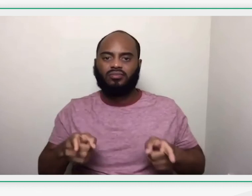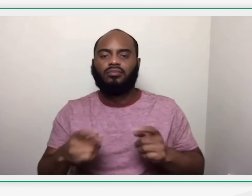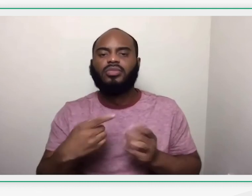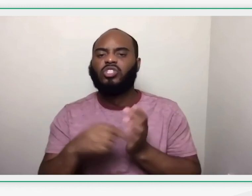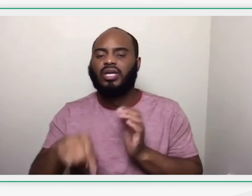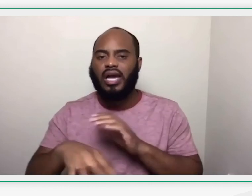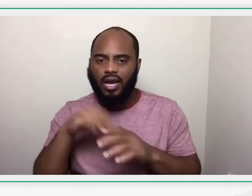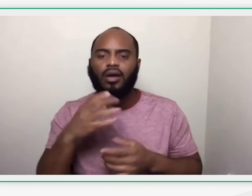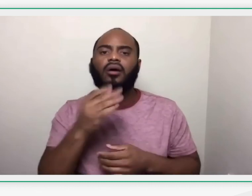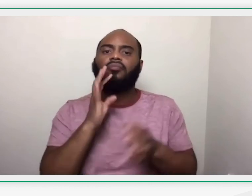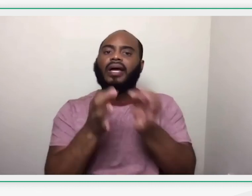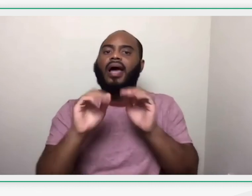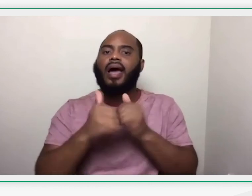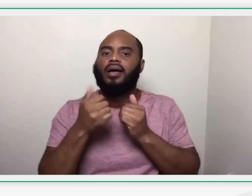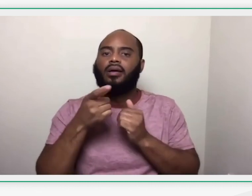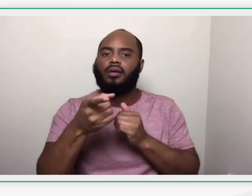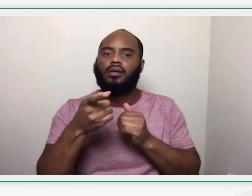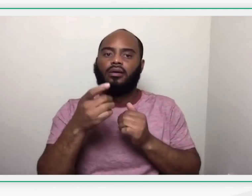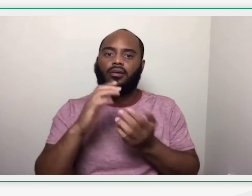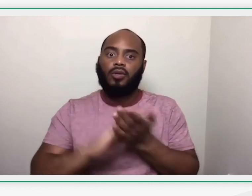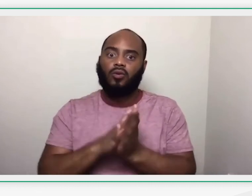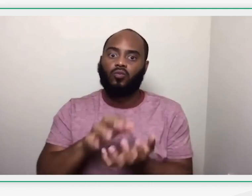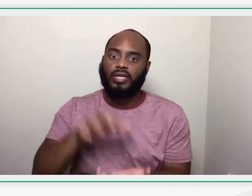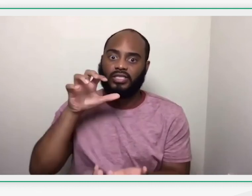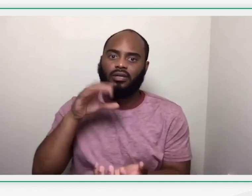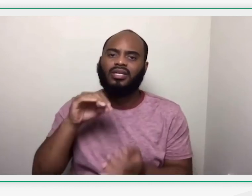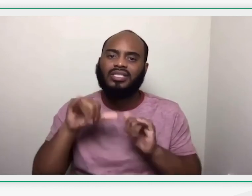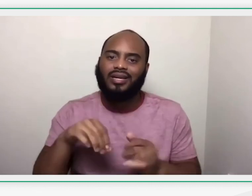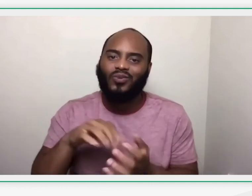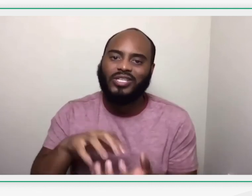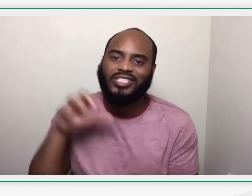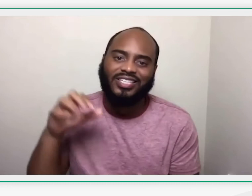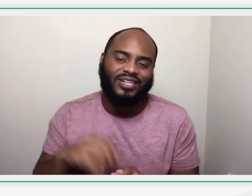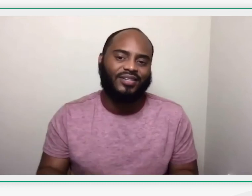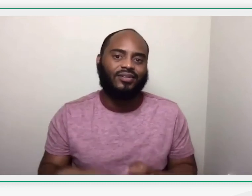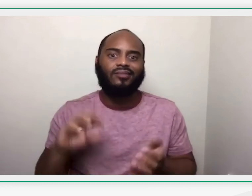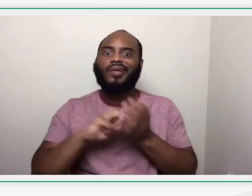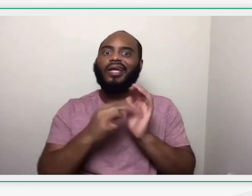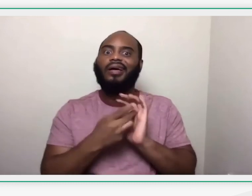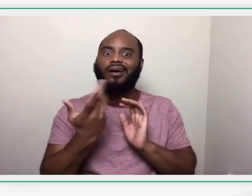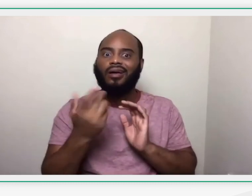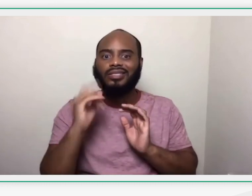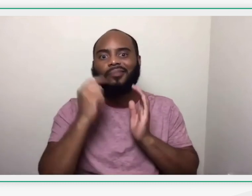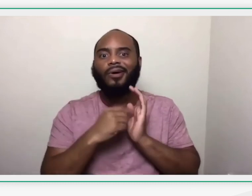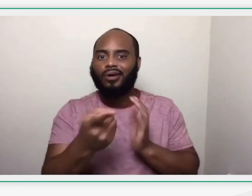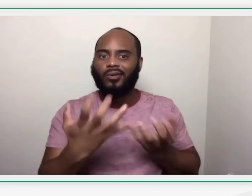in life, of both scenarios. And this will also point out, if you want to be rich, how you can get there and stay there.